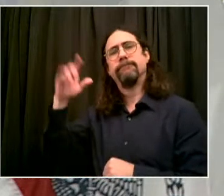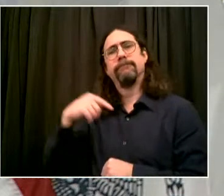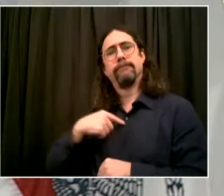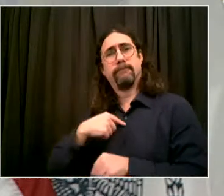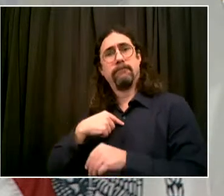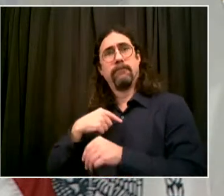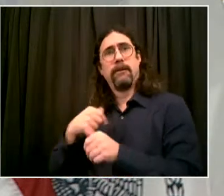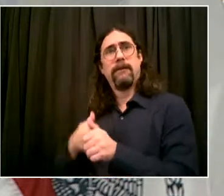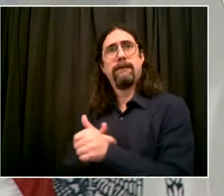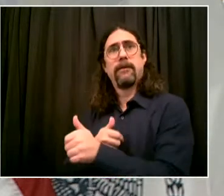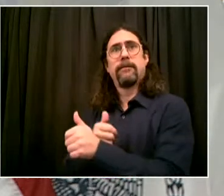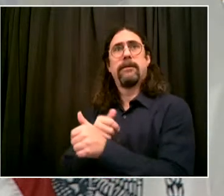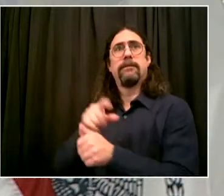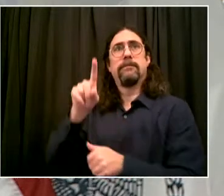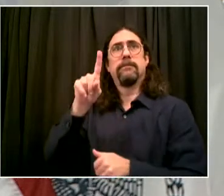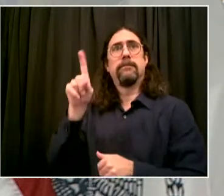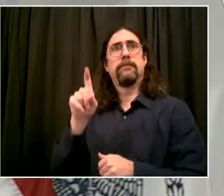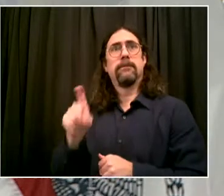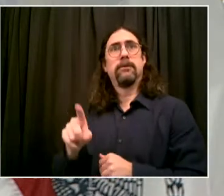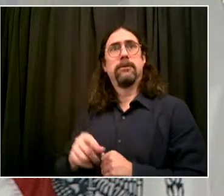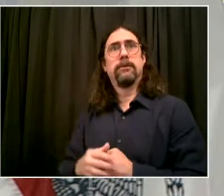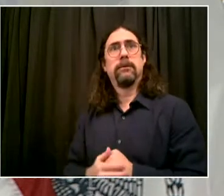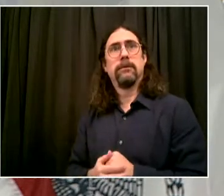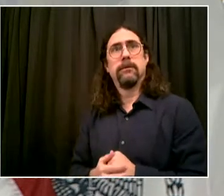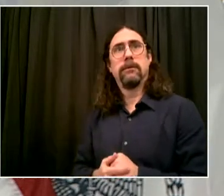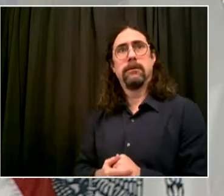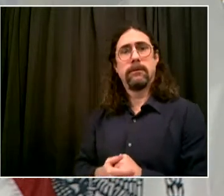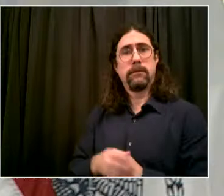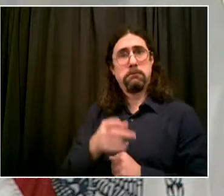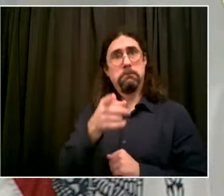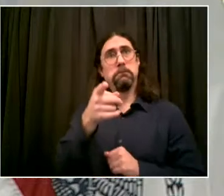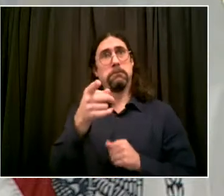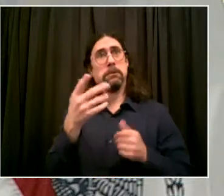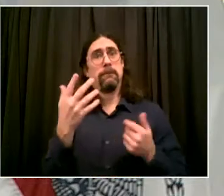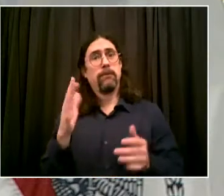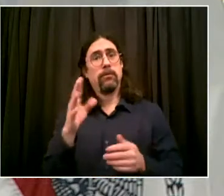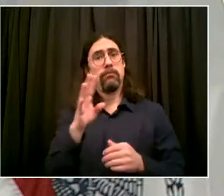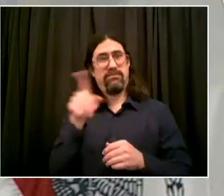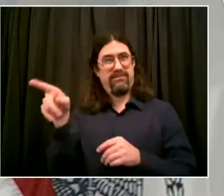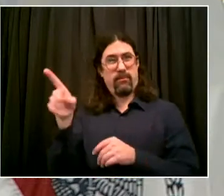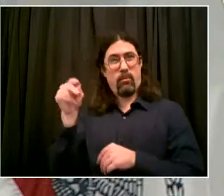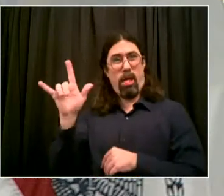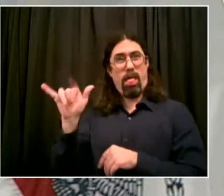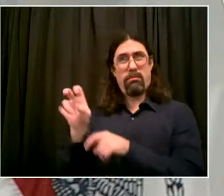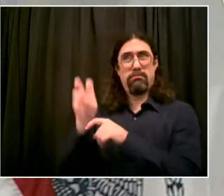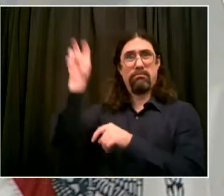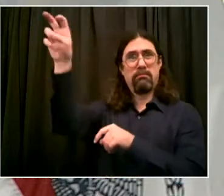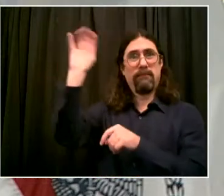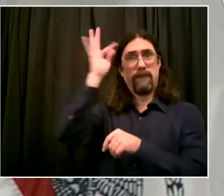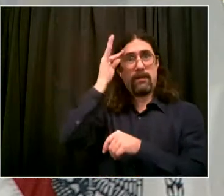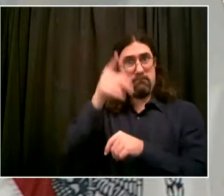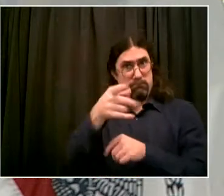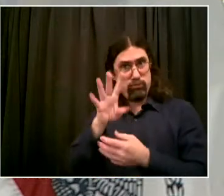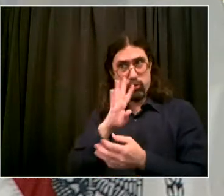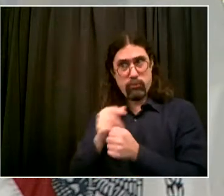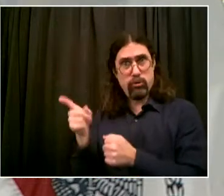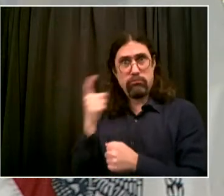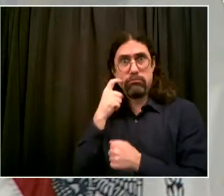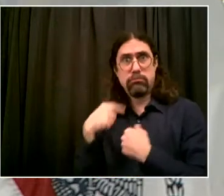Reporter: JUST AS A FOLLOW- UP , HAVE YOYOU BEEN SPEAKING WITH HER SINCE SHE ASSUMED HER